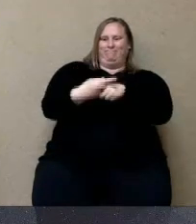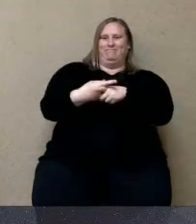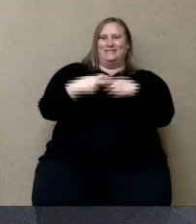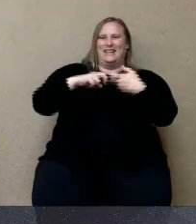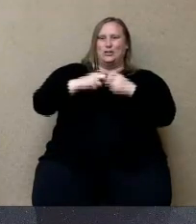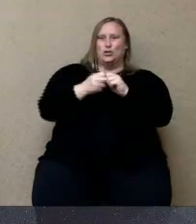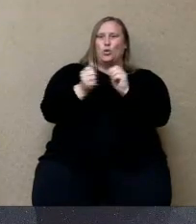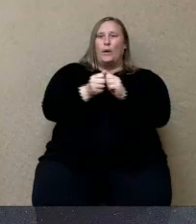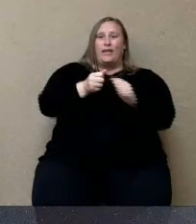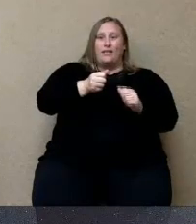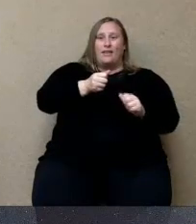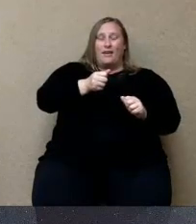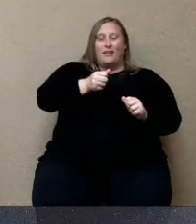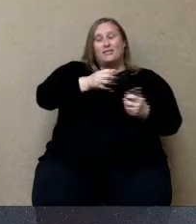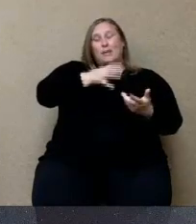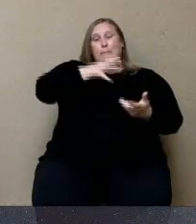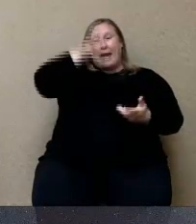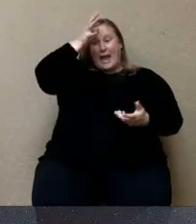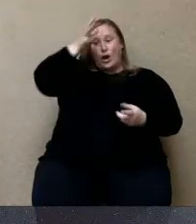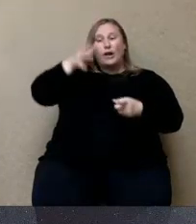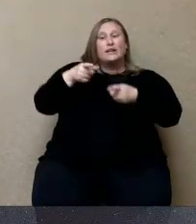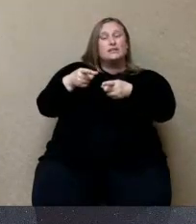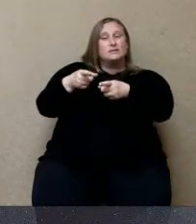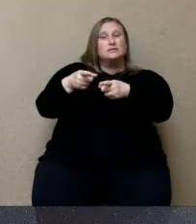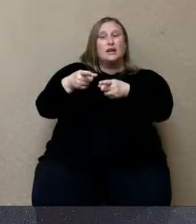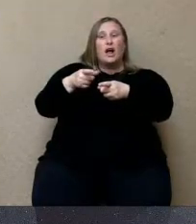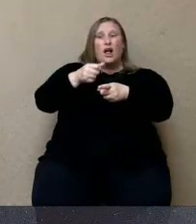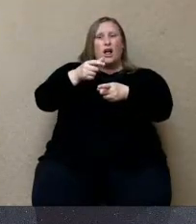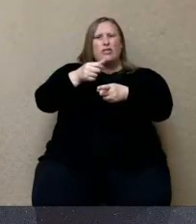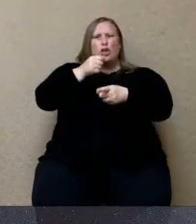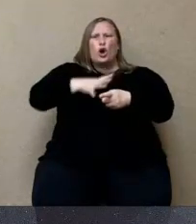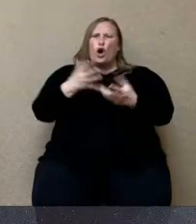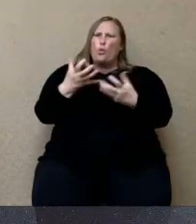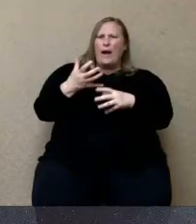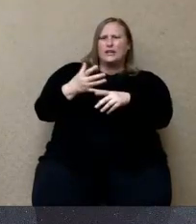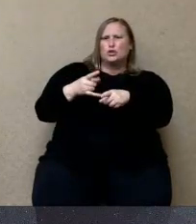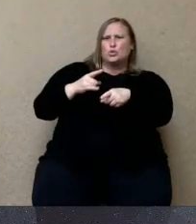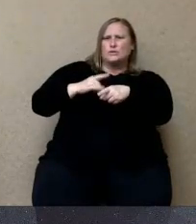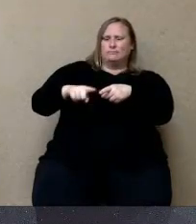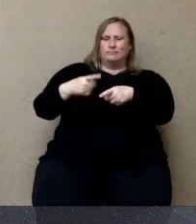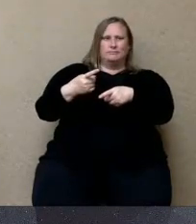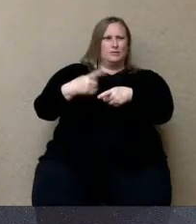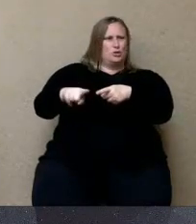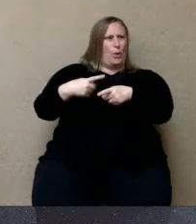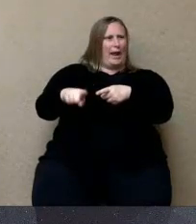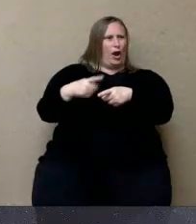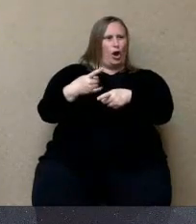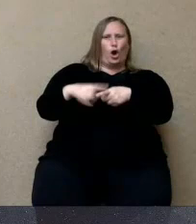able to curse and I felt she should be able to curse just like any other and she should get punished by it if her